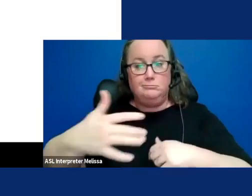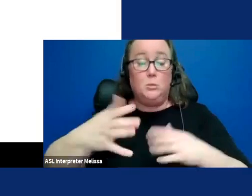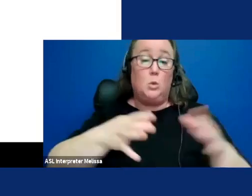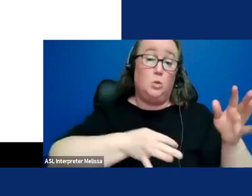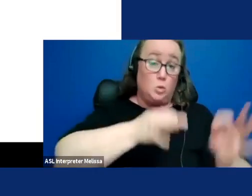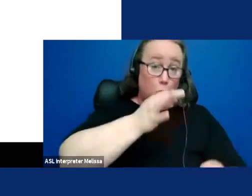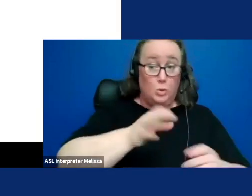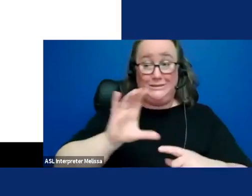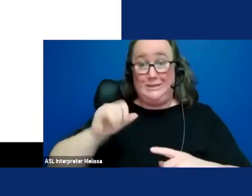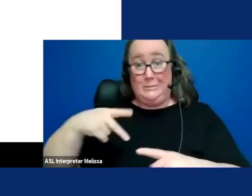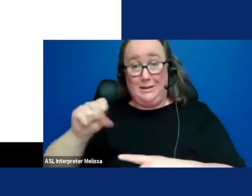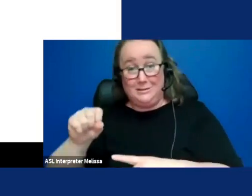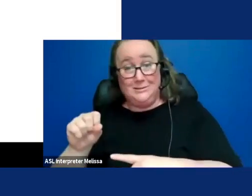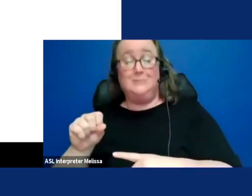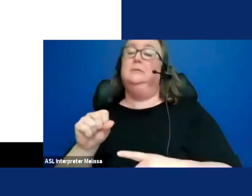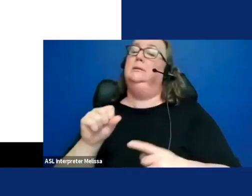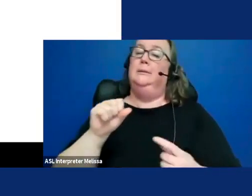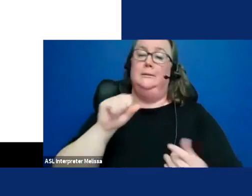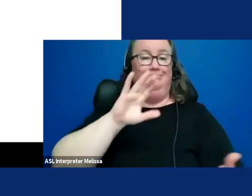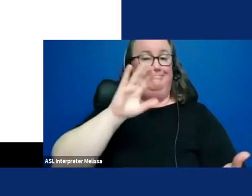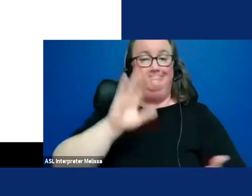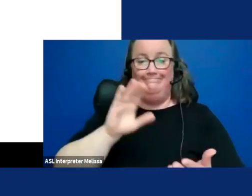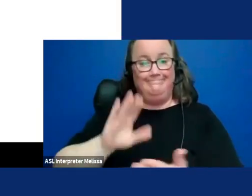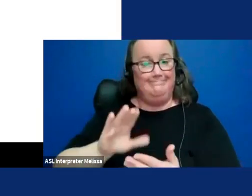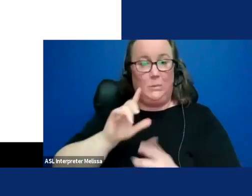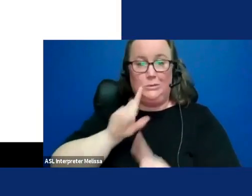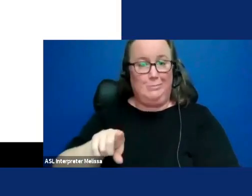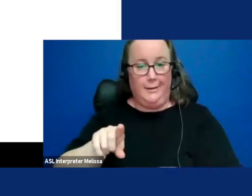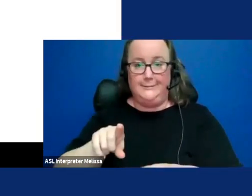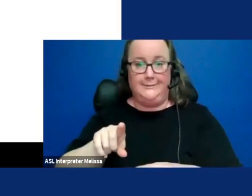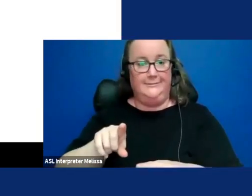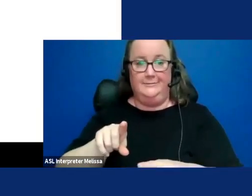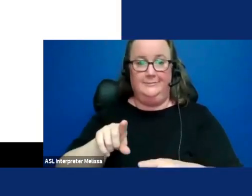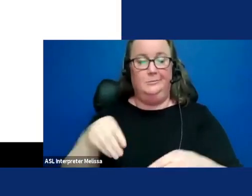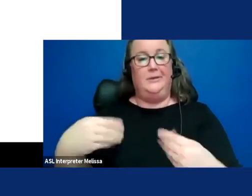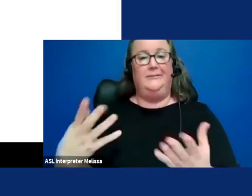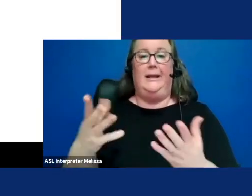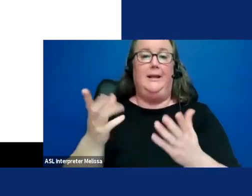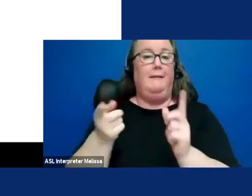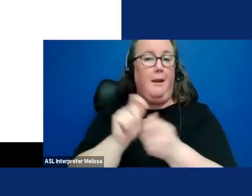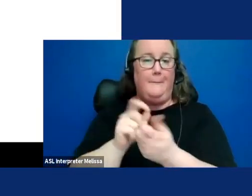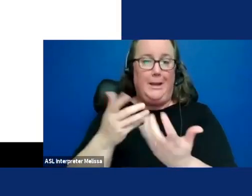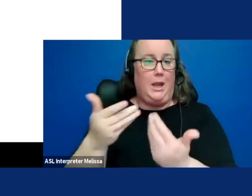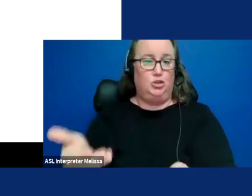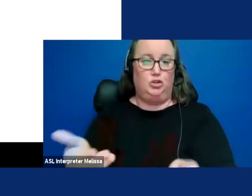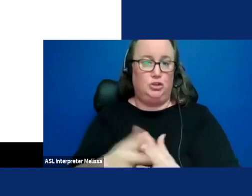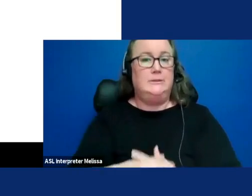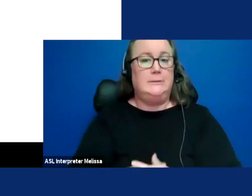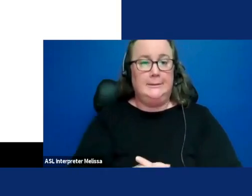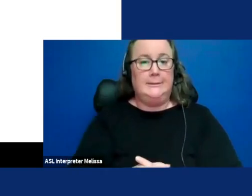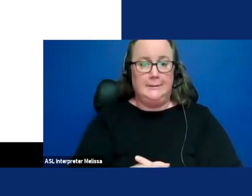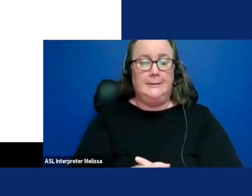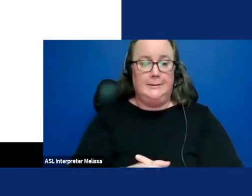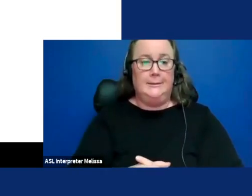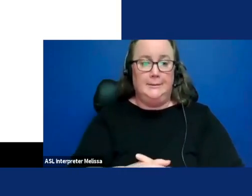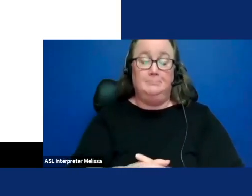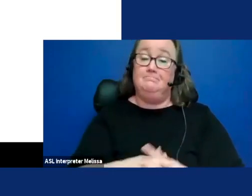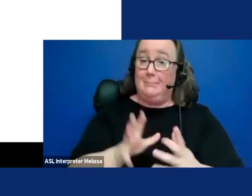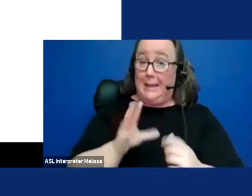less responsive to making sure that they give you the accommodations you need. And we know that if we set people up for success earlier on,